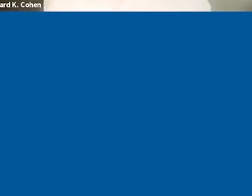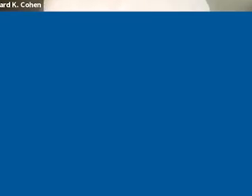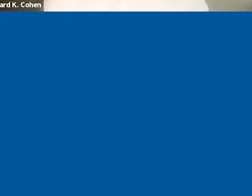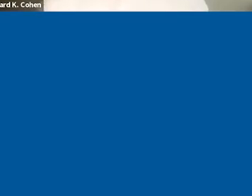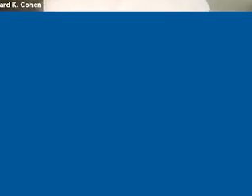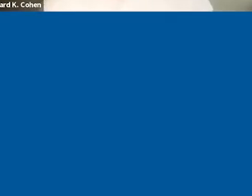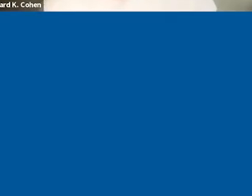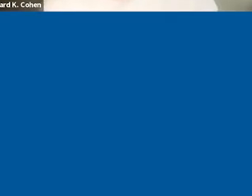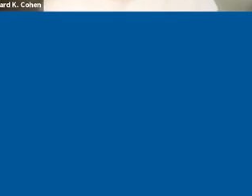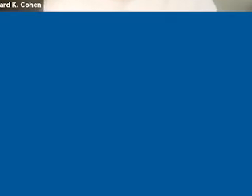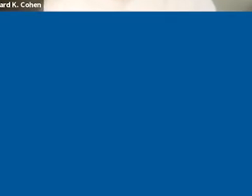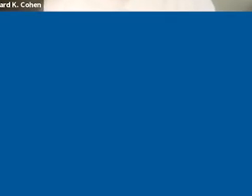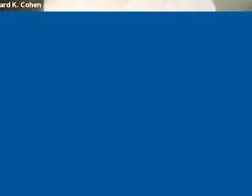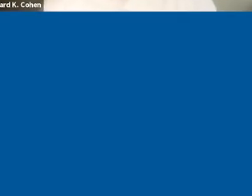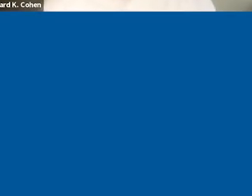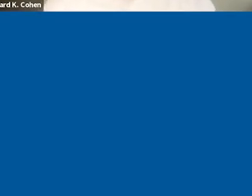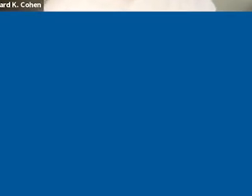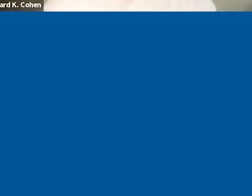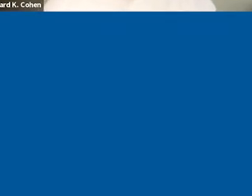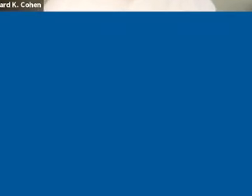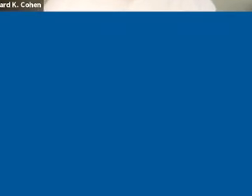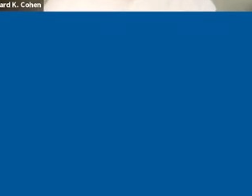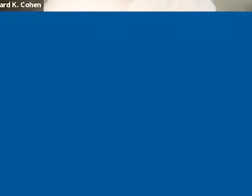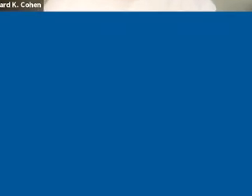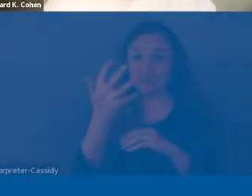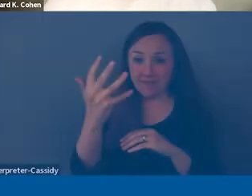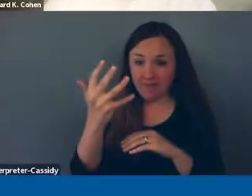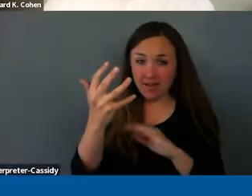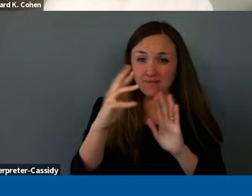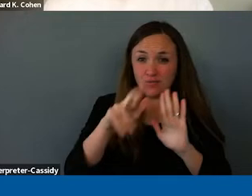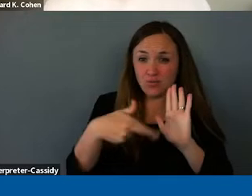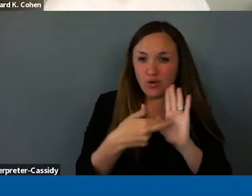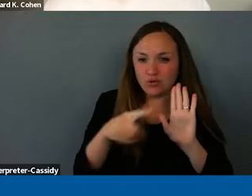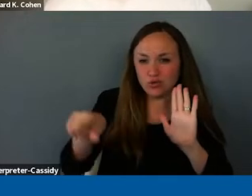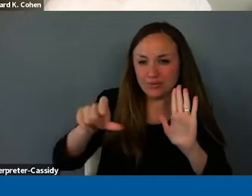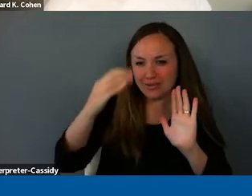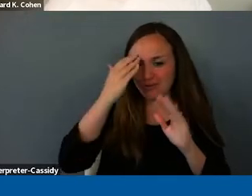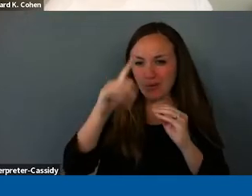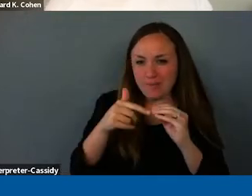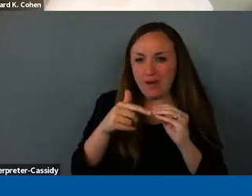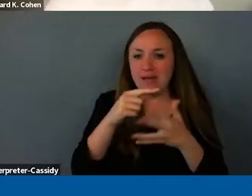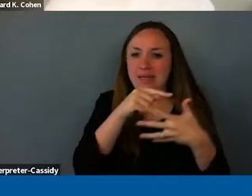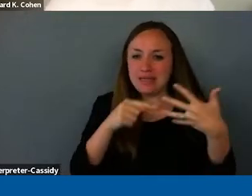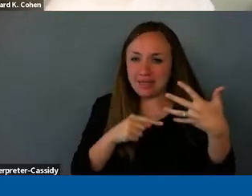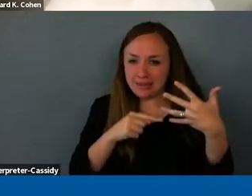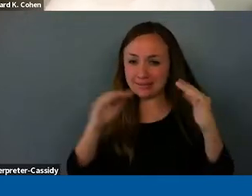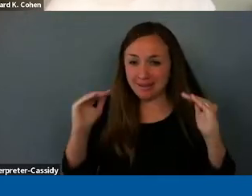So when it comes to ARIA, there are five very well established rules that you need to be aware of. And these high level rules